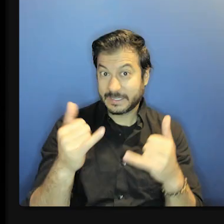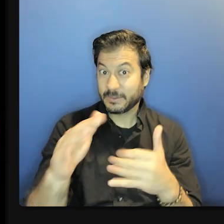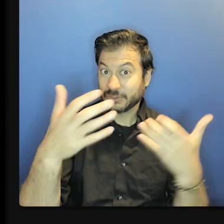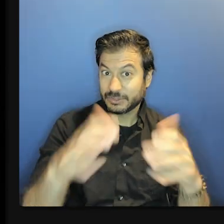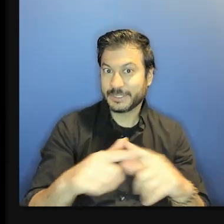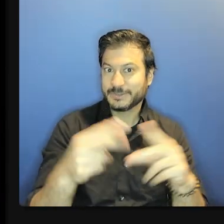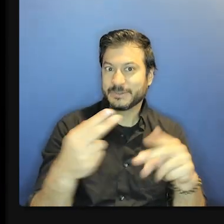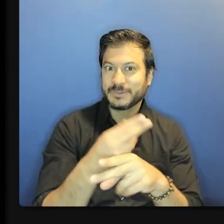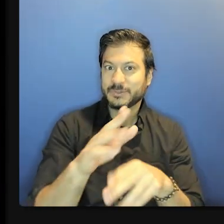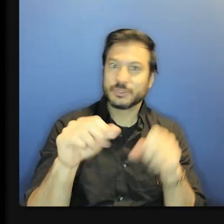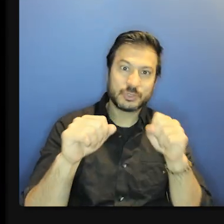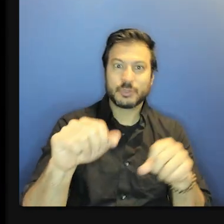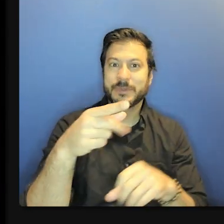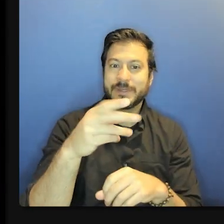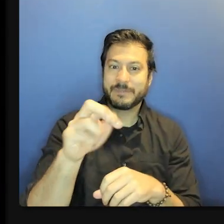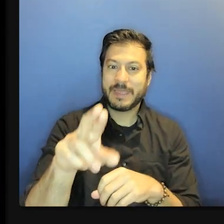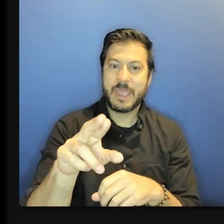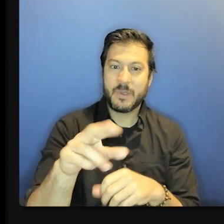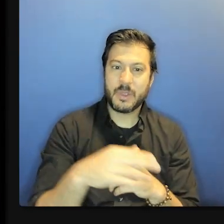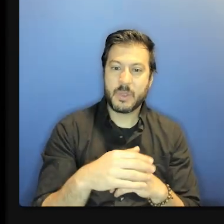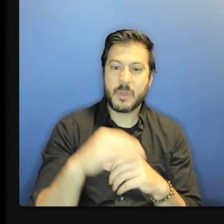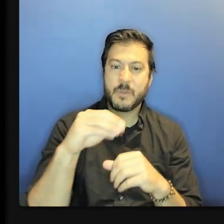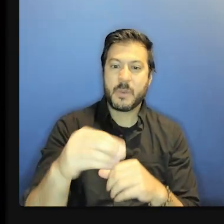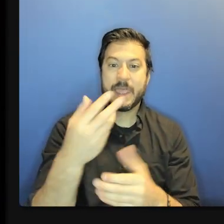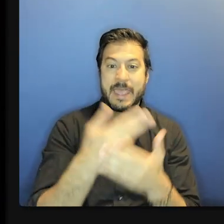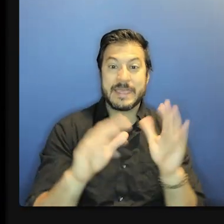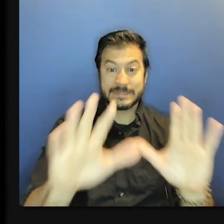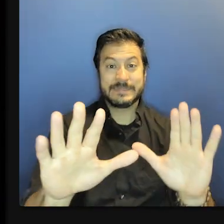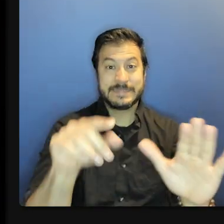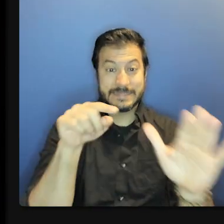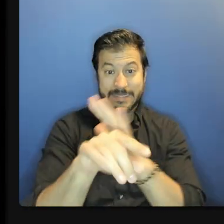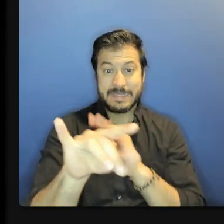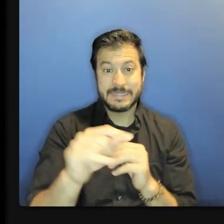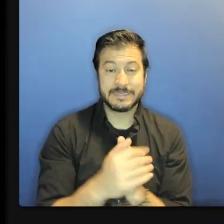Now's your chance to use your superpowers. Hold out both hands and kill it!